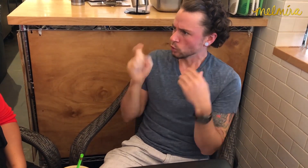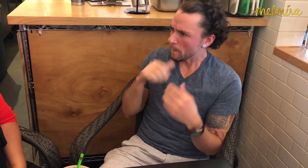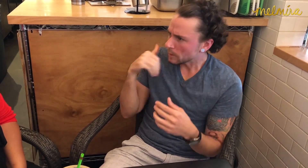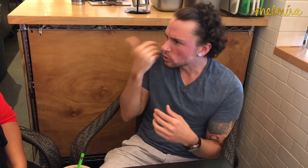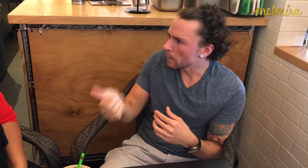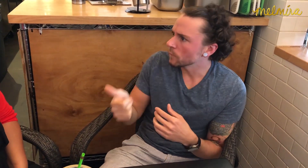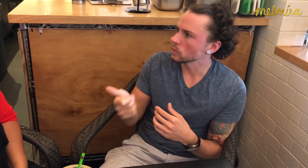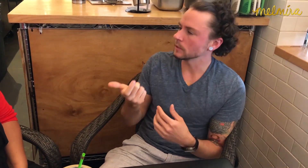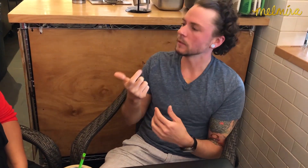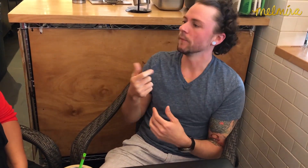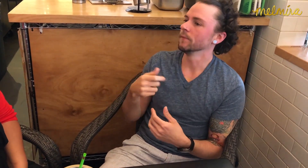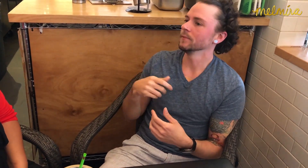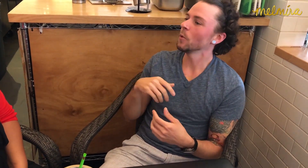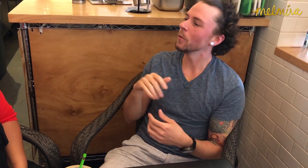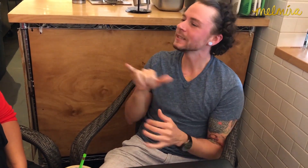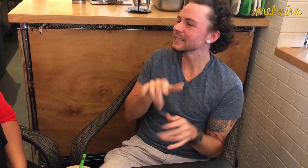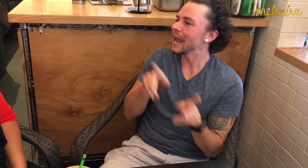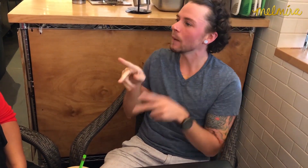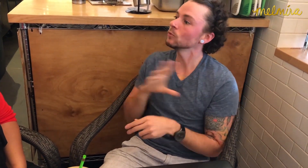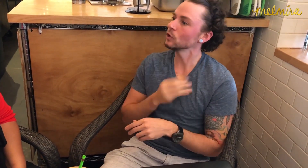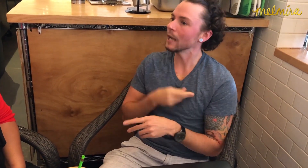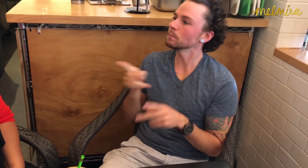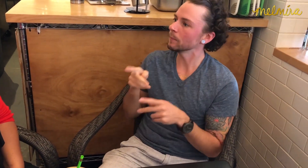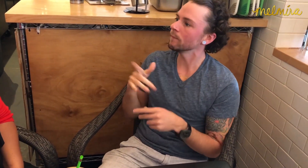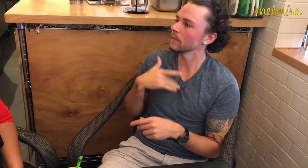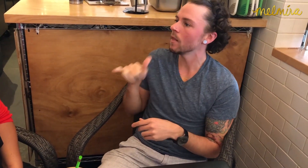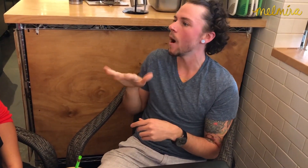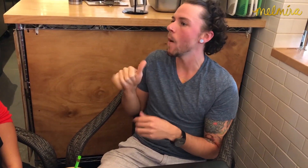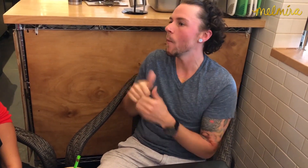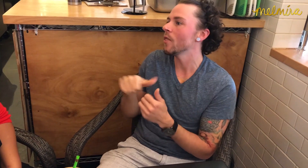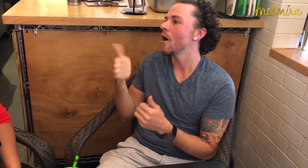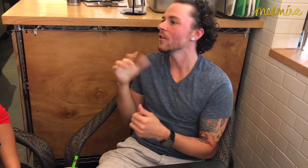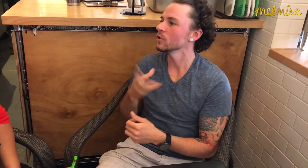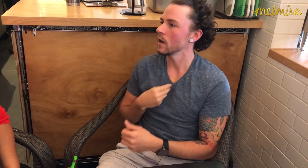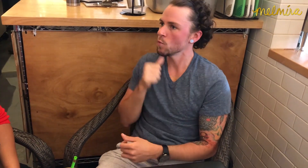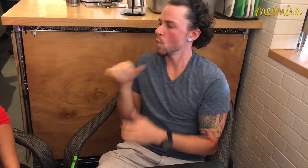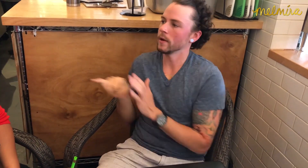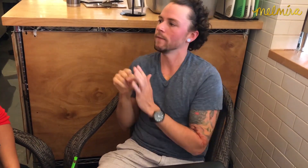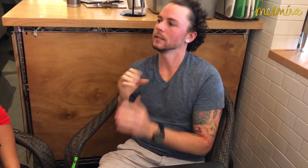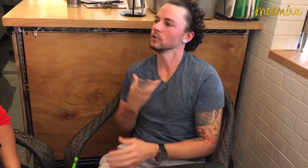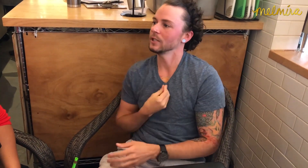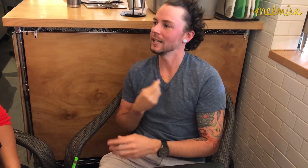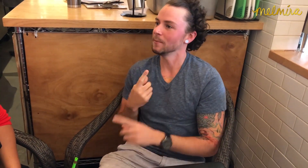Why would you be ashamed of it? It's the same with trans people and other trans people.